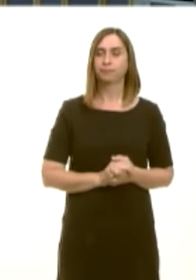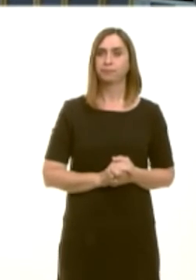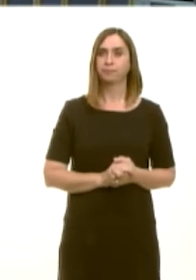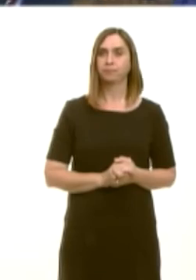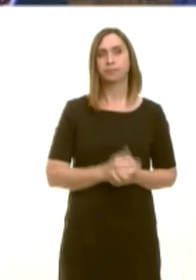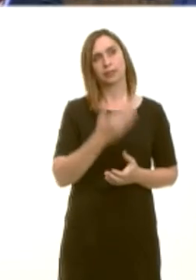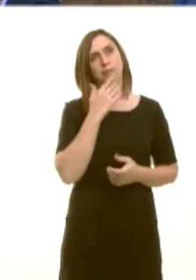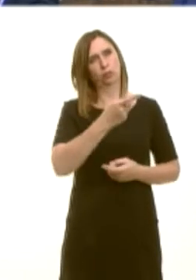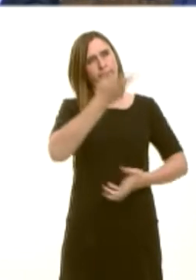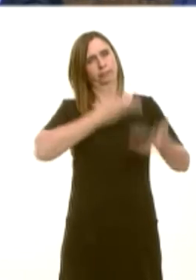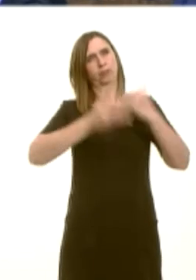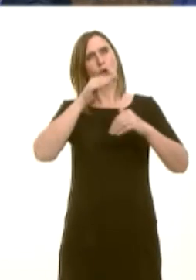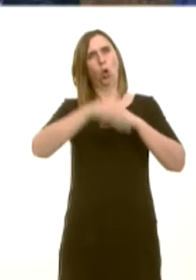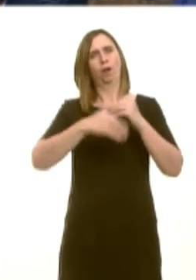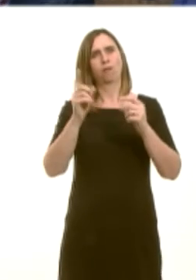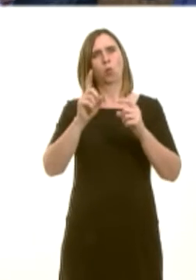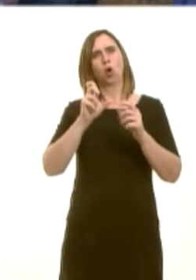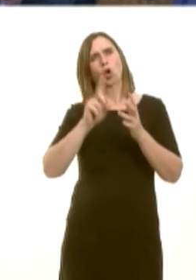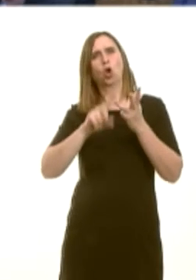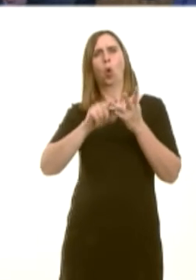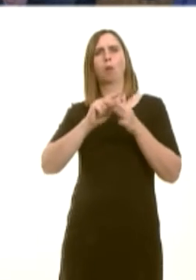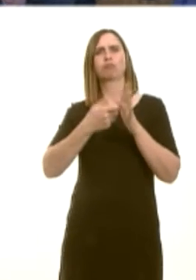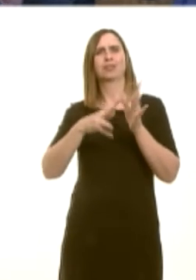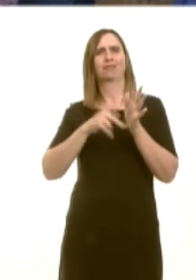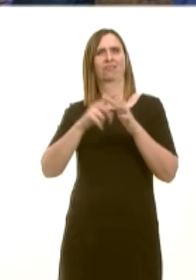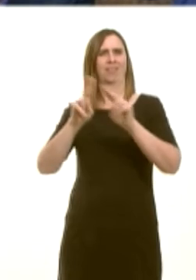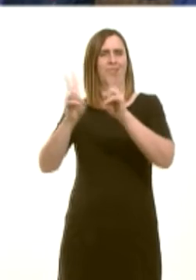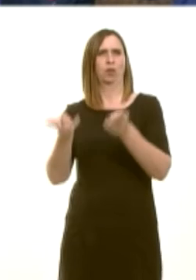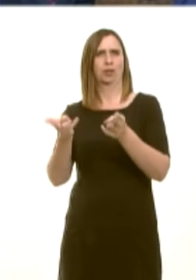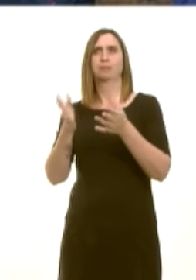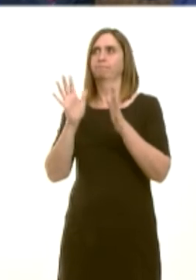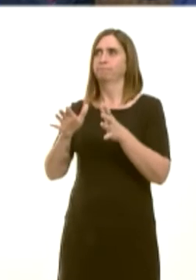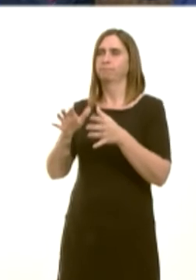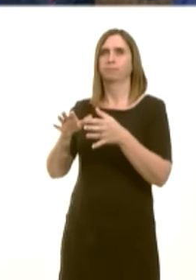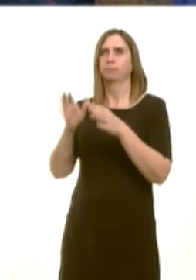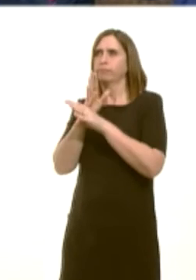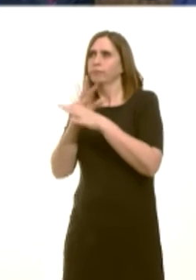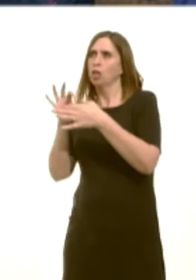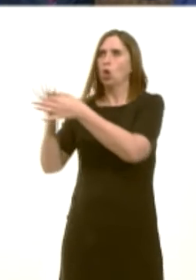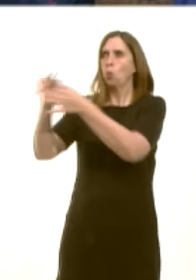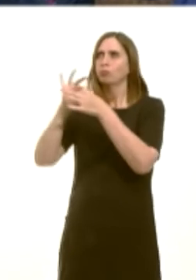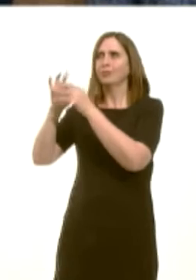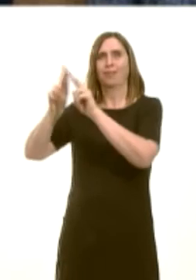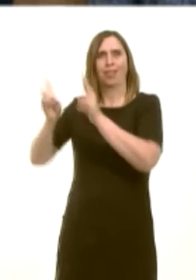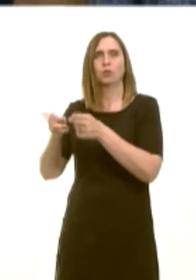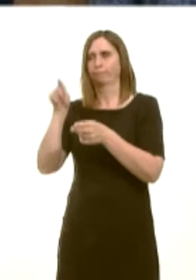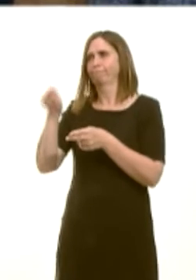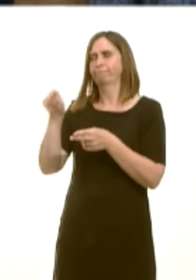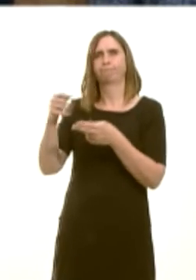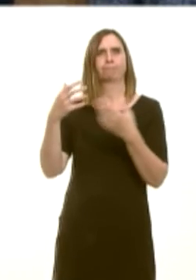a statement on co-operative housing? OAQ(4)2275(FM) Carwyn Jones: A co-operative housing approach for Wales is embedded in our programme for government. We have provided practical and